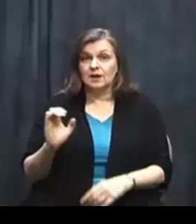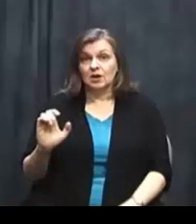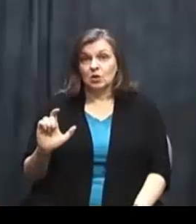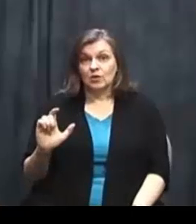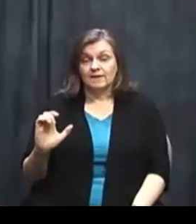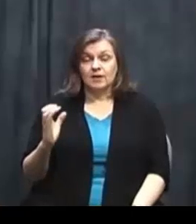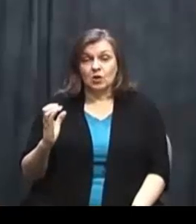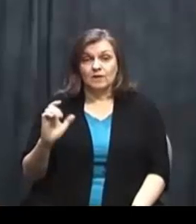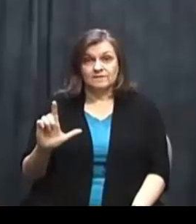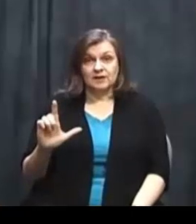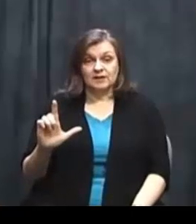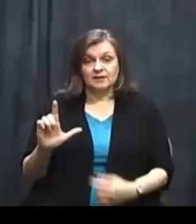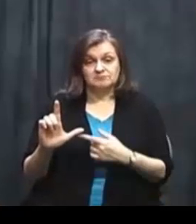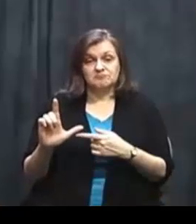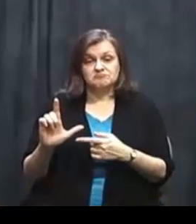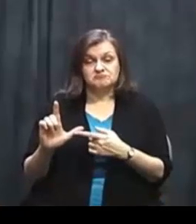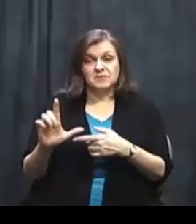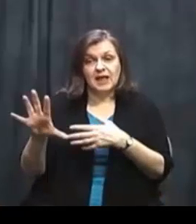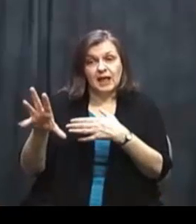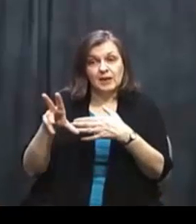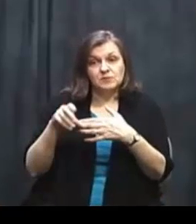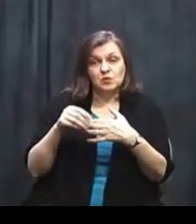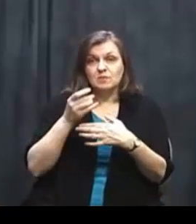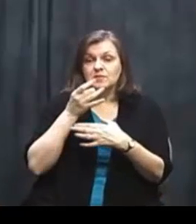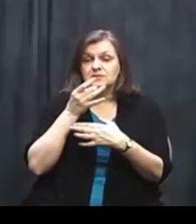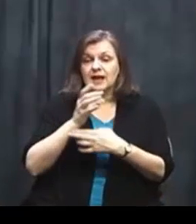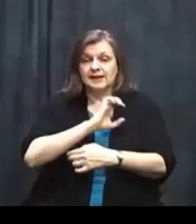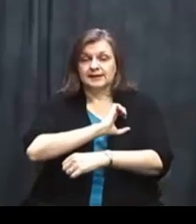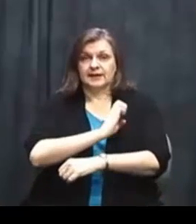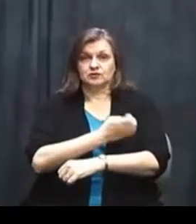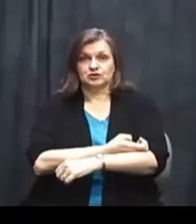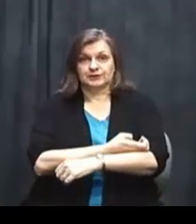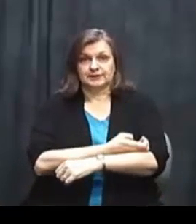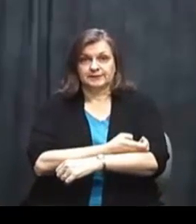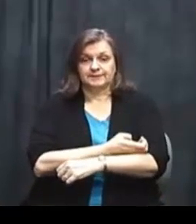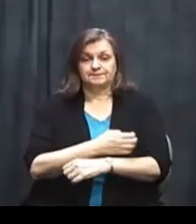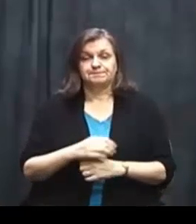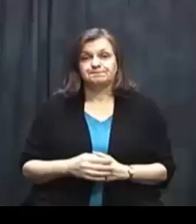chlorophyll in this case is responsible for absorbing light energy